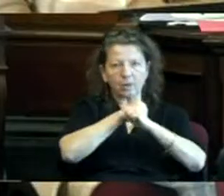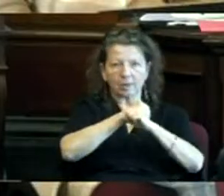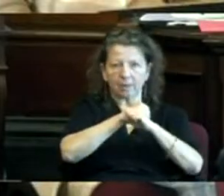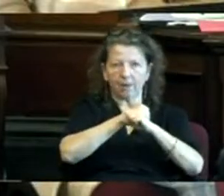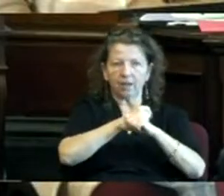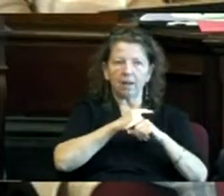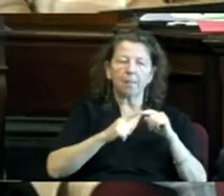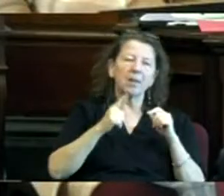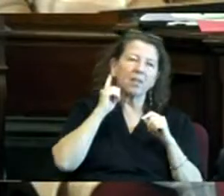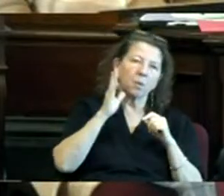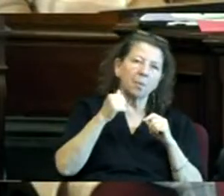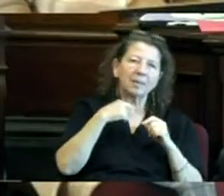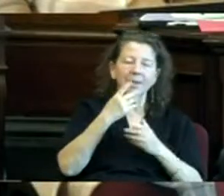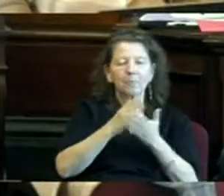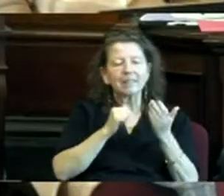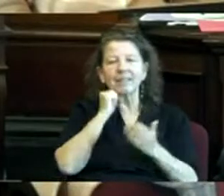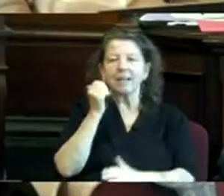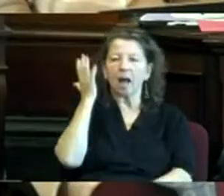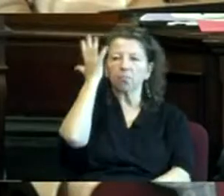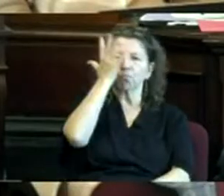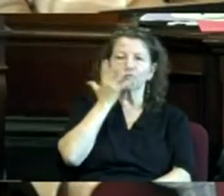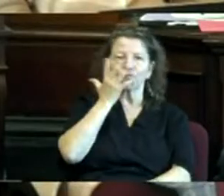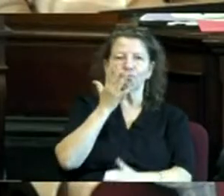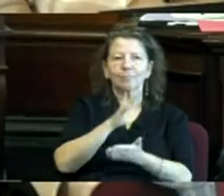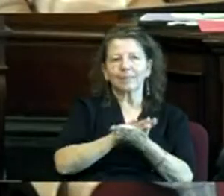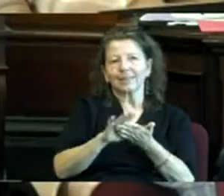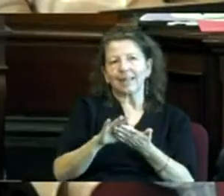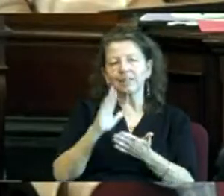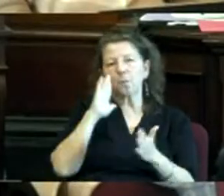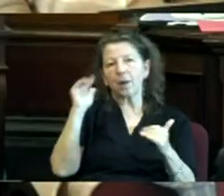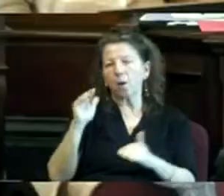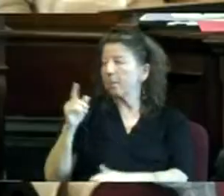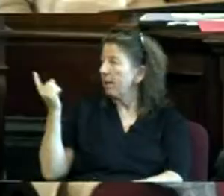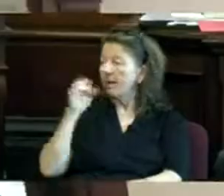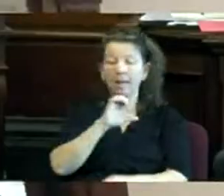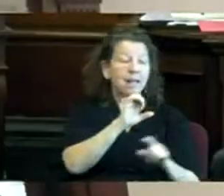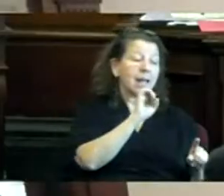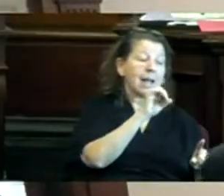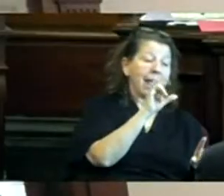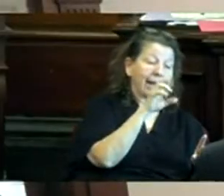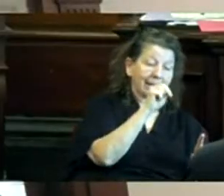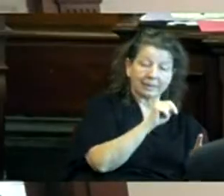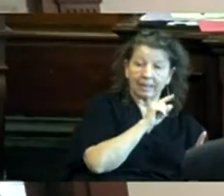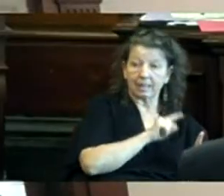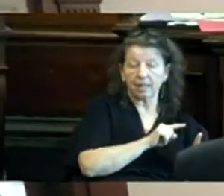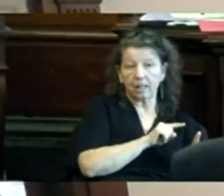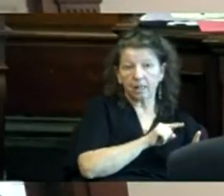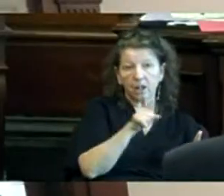we'll do the best we can. We're very conscious of it, but I suspect there'll be some things